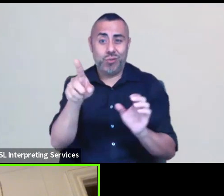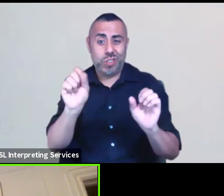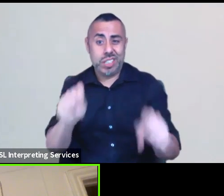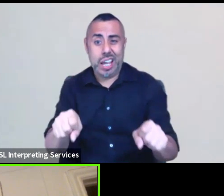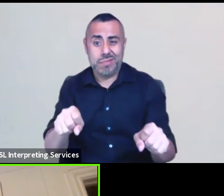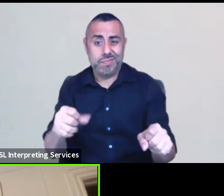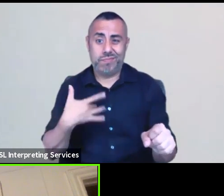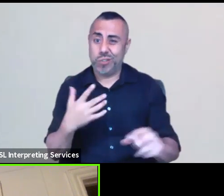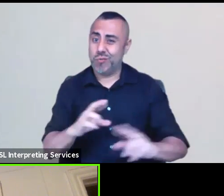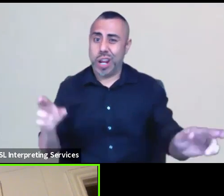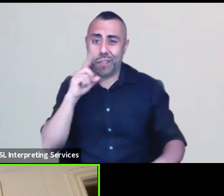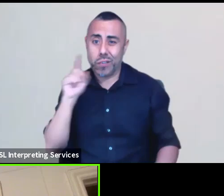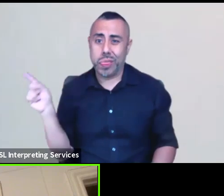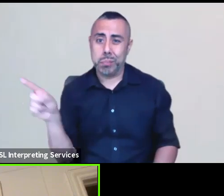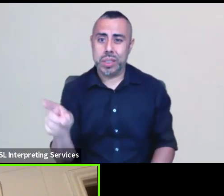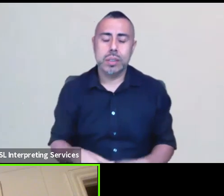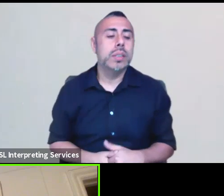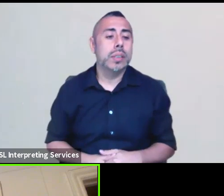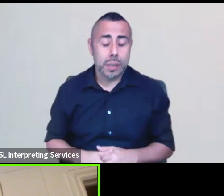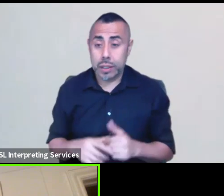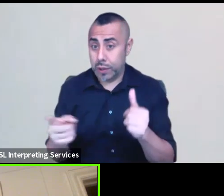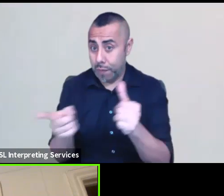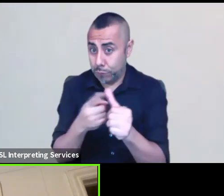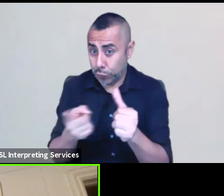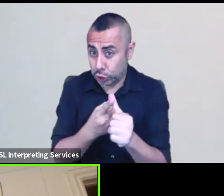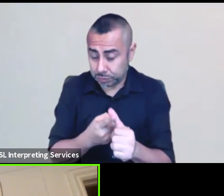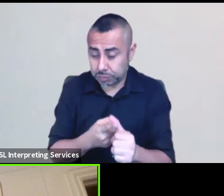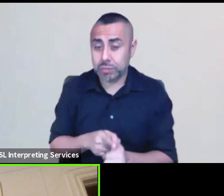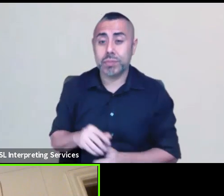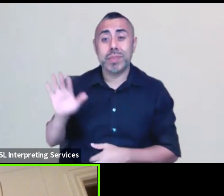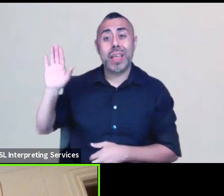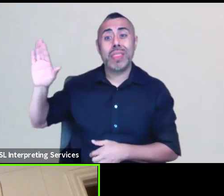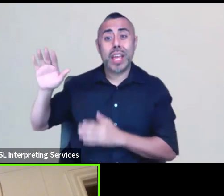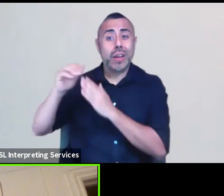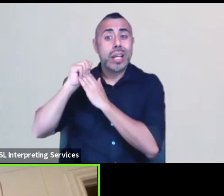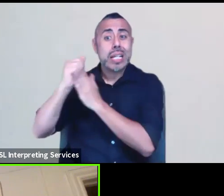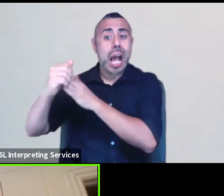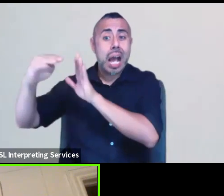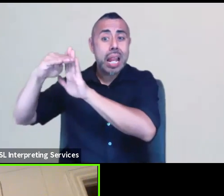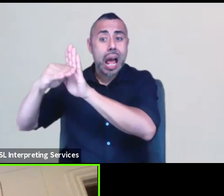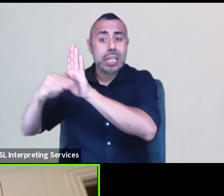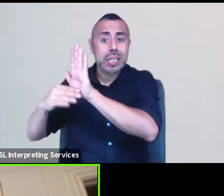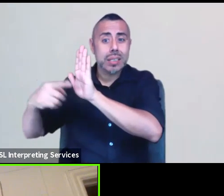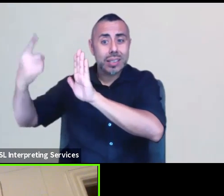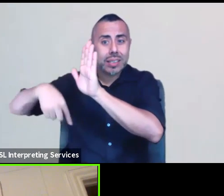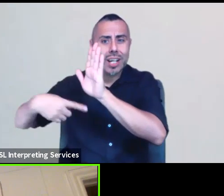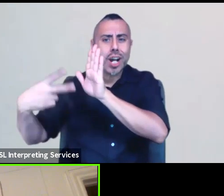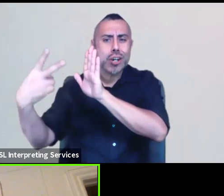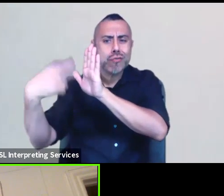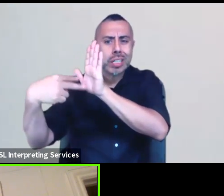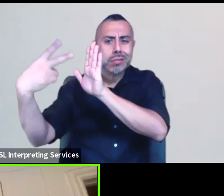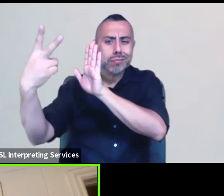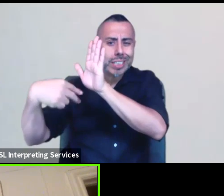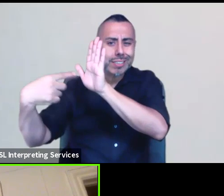The first thing is read the guidelines. I know that Anne-Marie said that, I really can't say it enough.